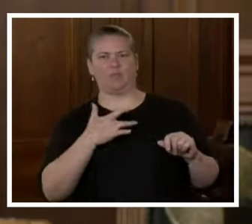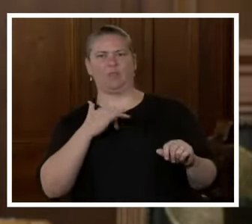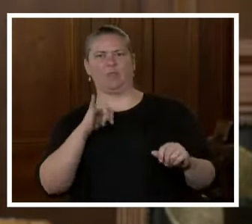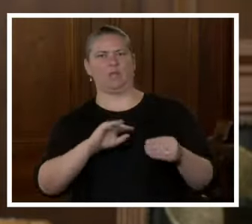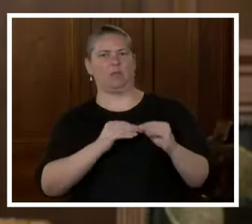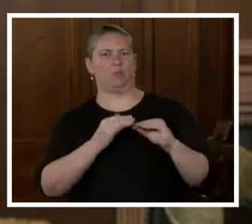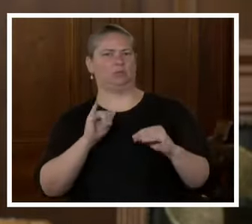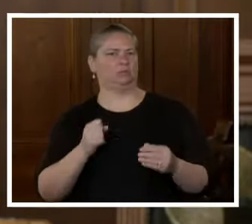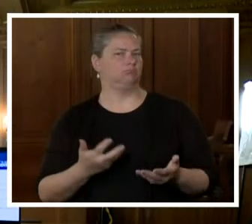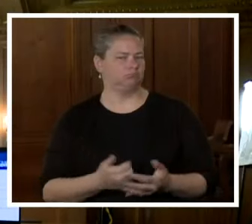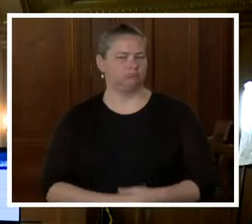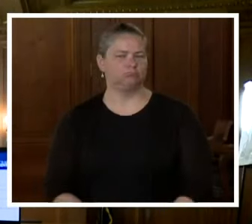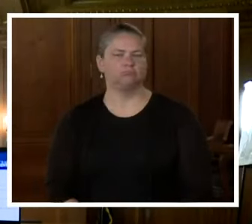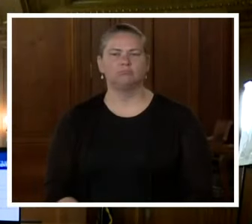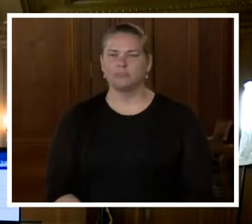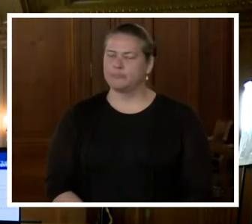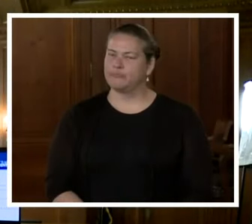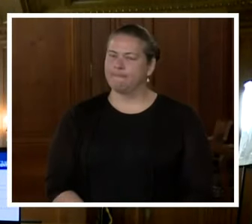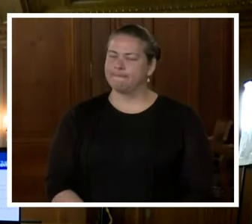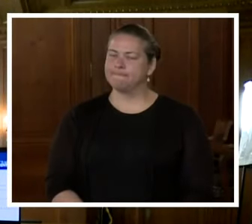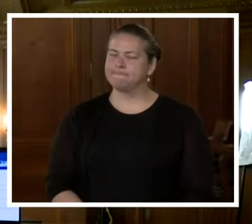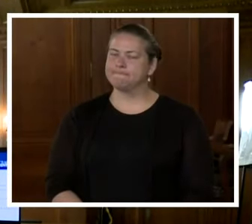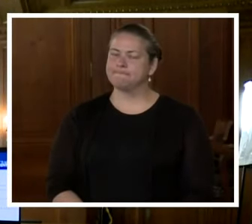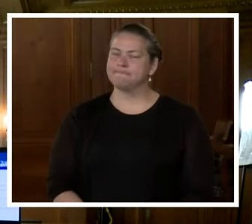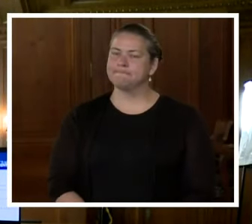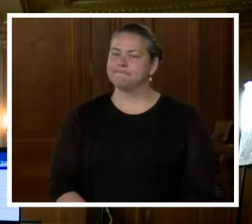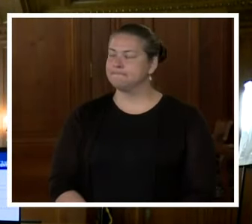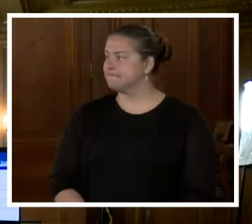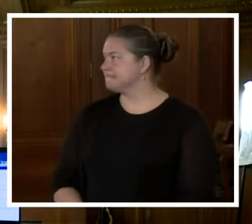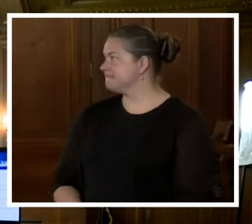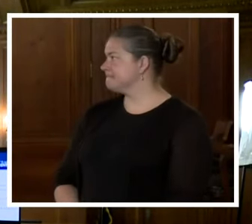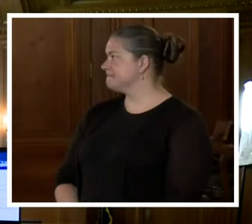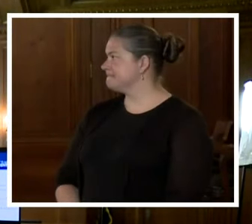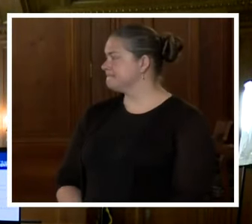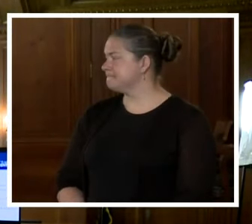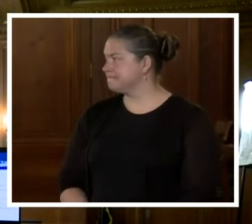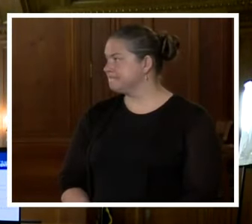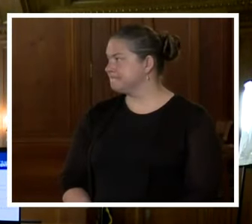RATES. AND I HAVEN'T SEEN ANY LARGE UPTICK IN THAT PERCENTAGE.